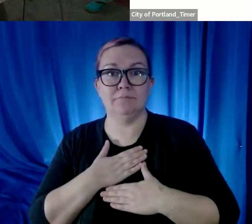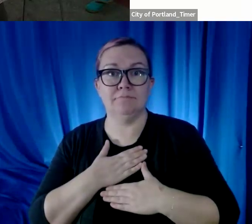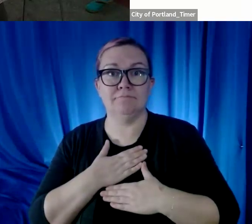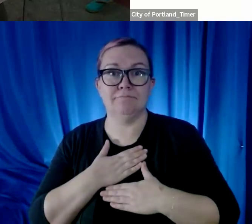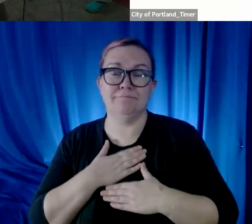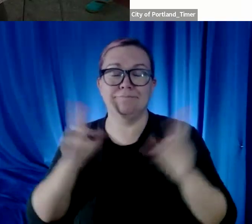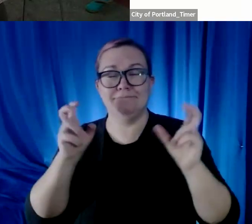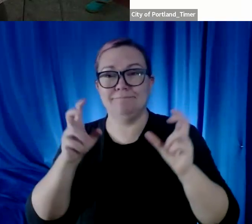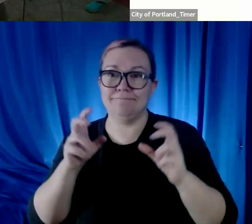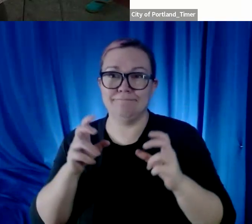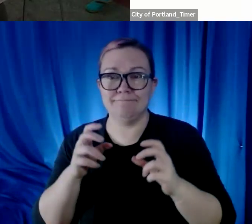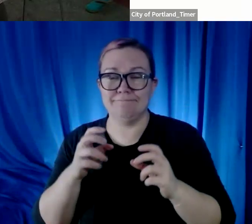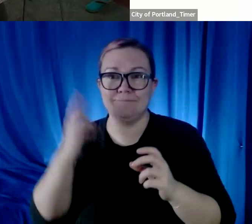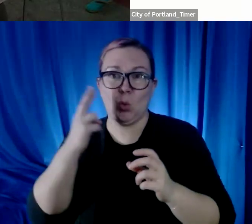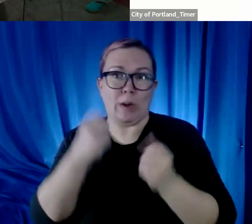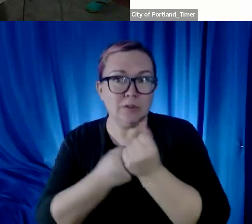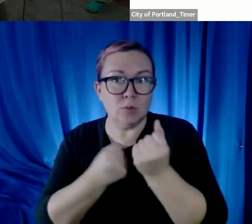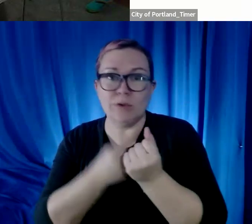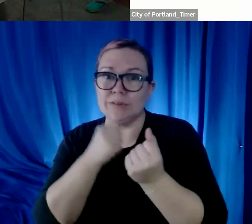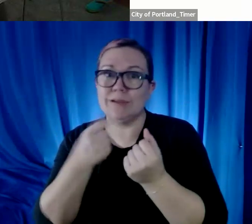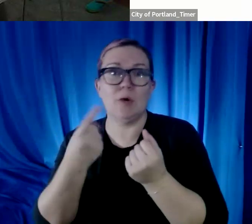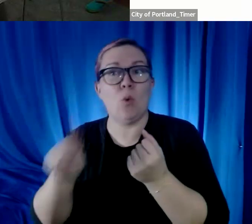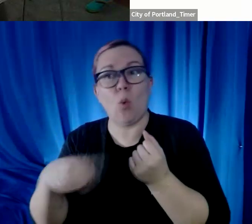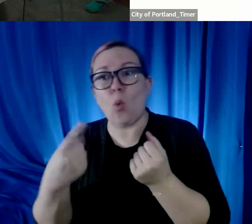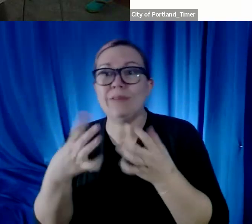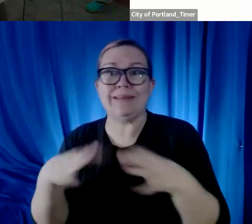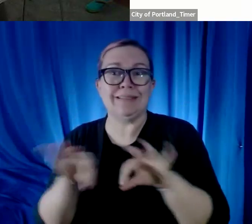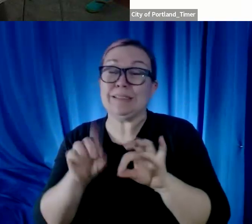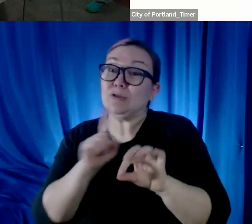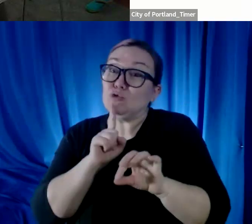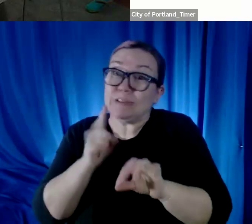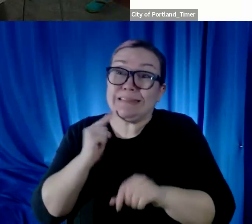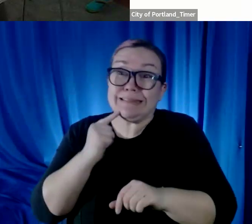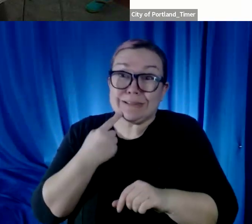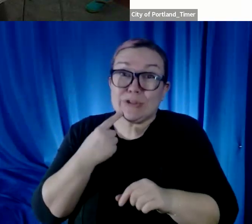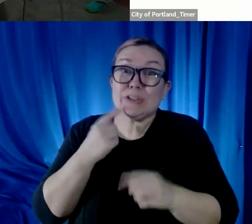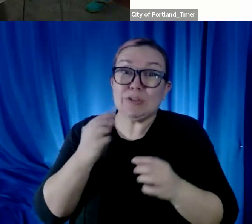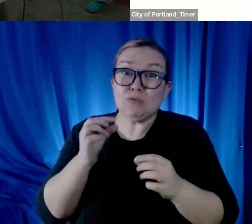It's not just important and worthy, it's existential It's the climate.